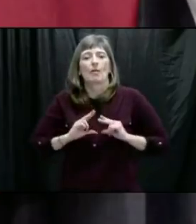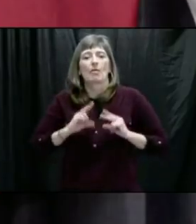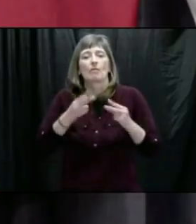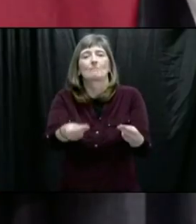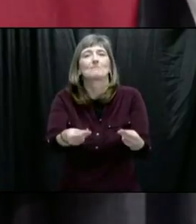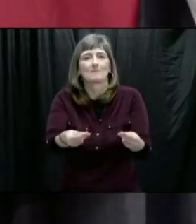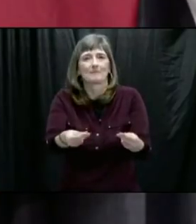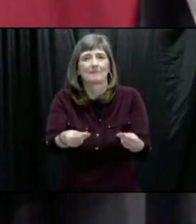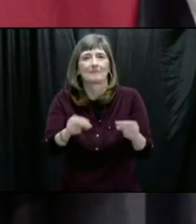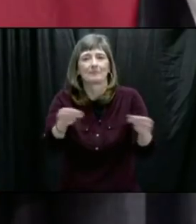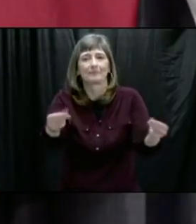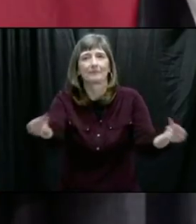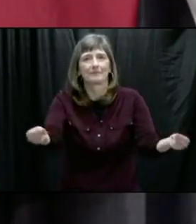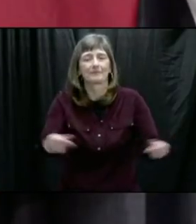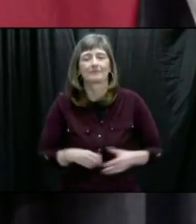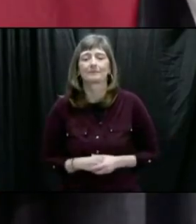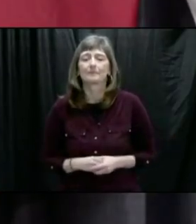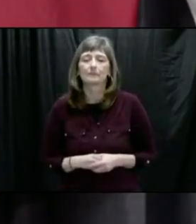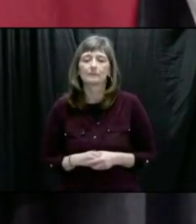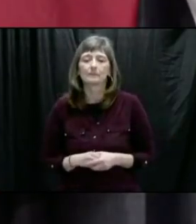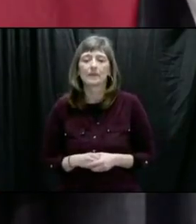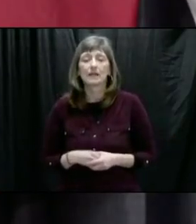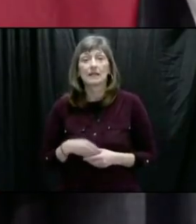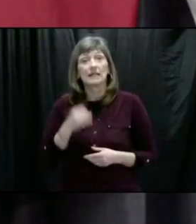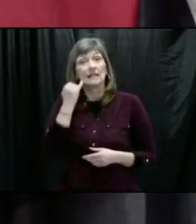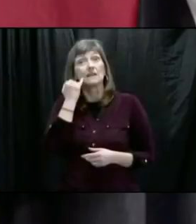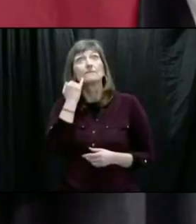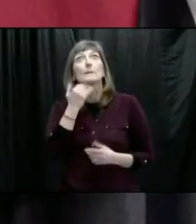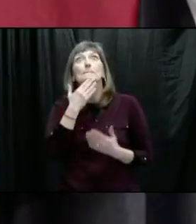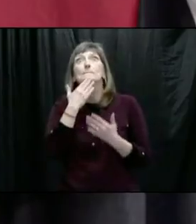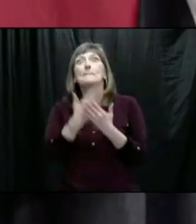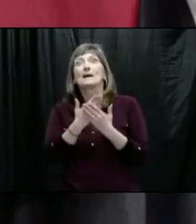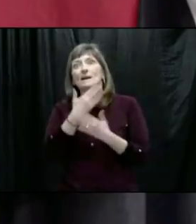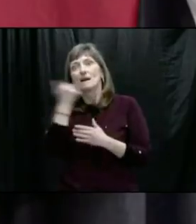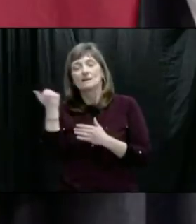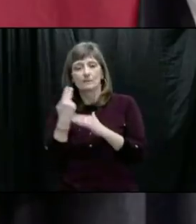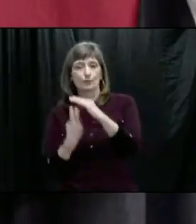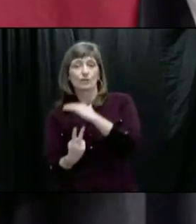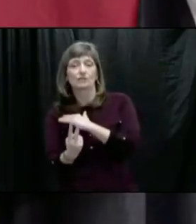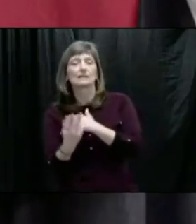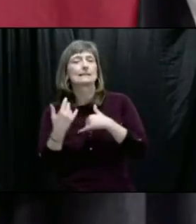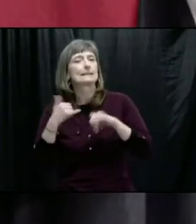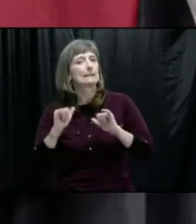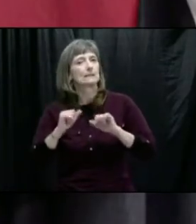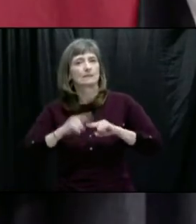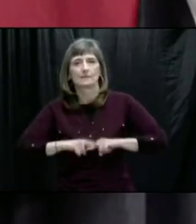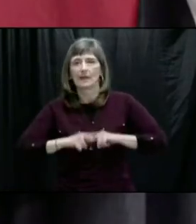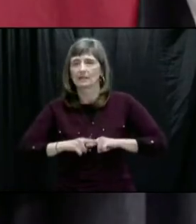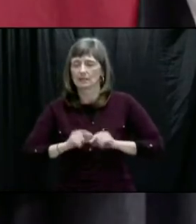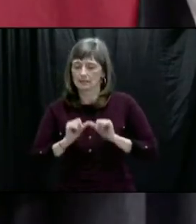THE BETTER CASE SCENARIO, WHICH IS STILL GOING TO BE A CHALLENGE, BASED ON WHAT WE DO